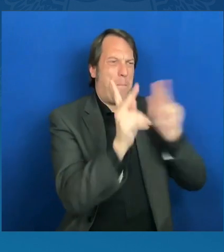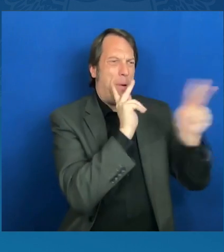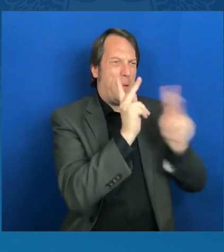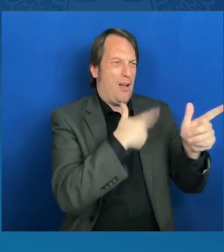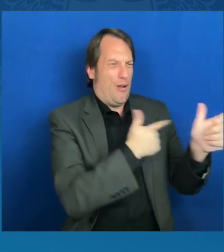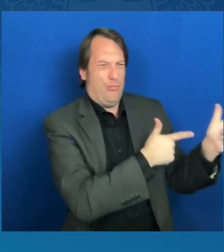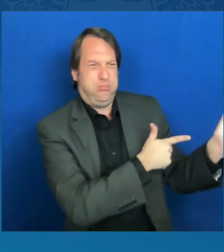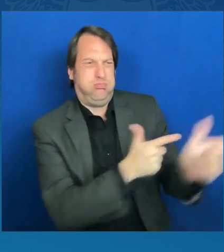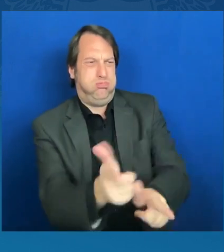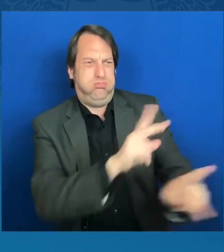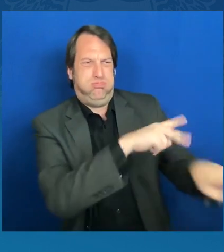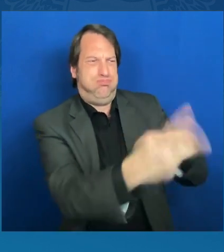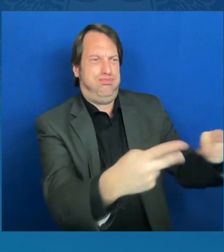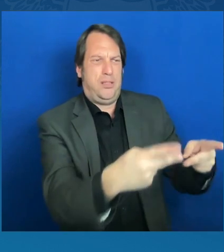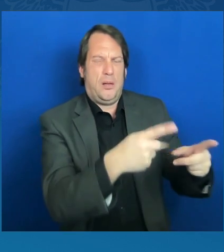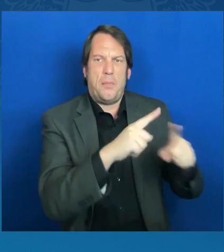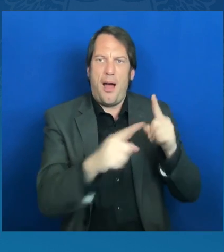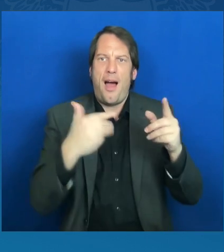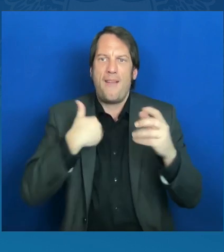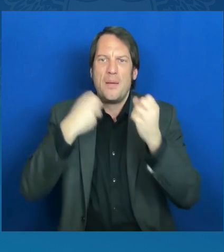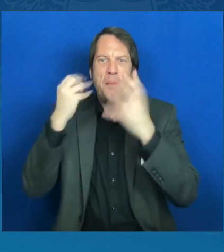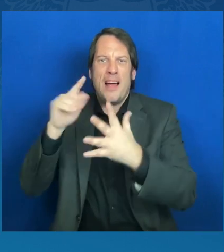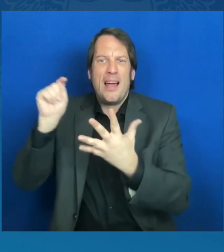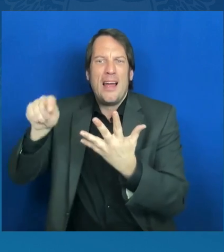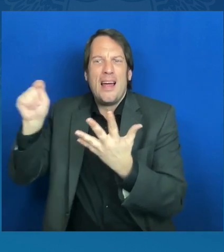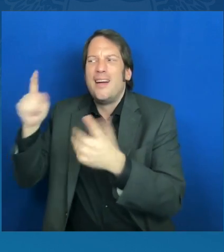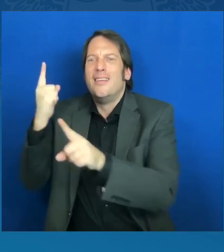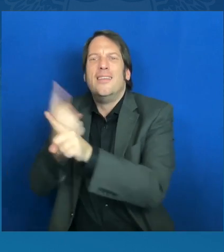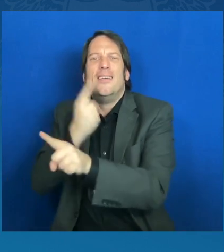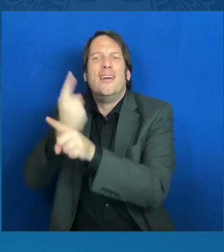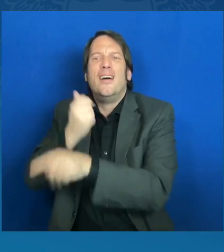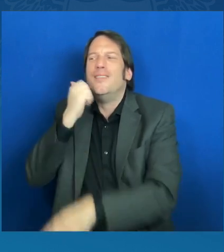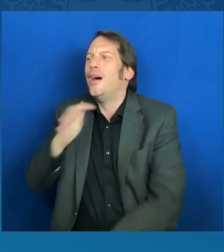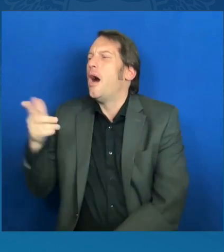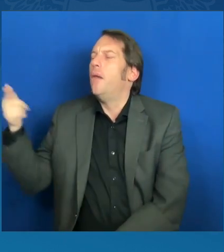It's about understanding that any life lost is a life too many.